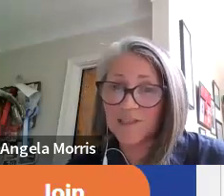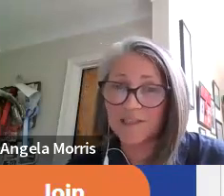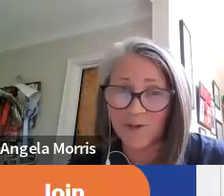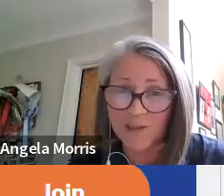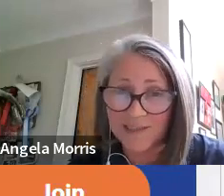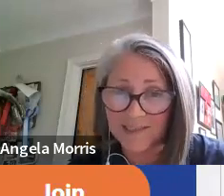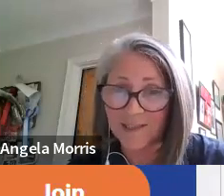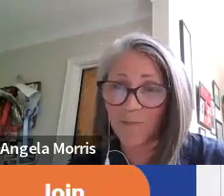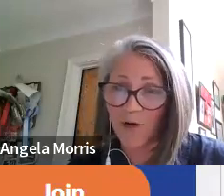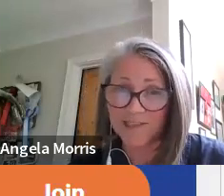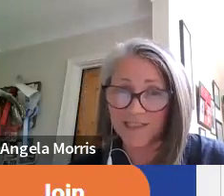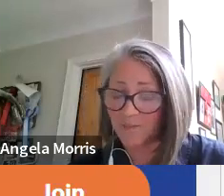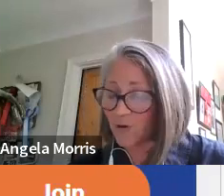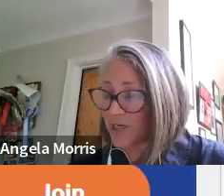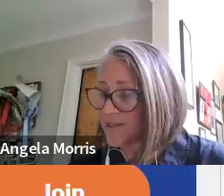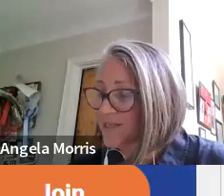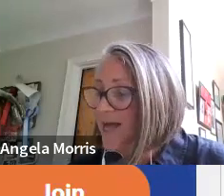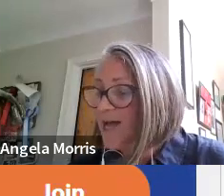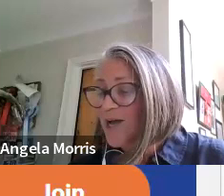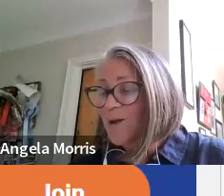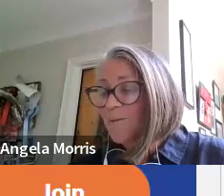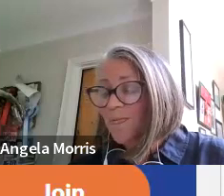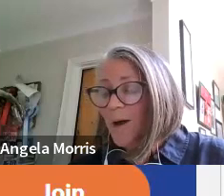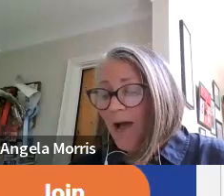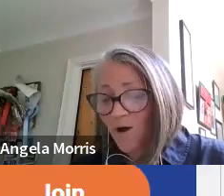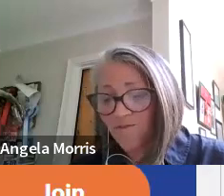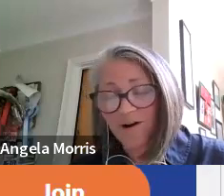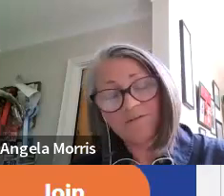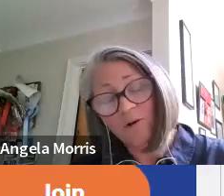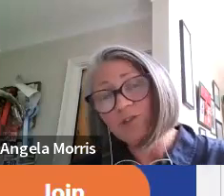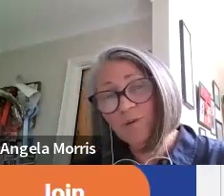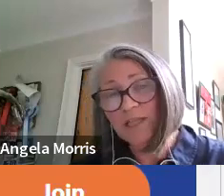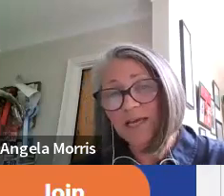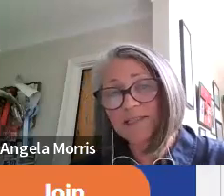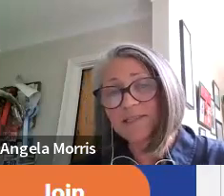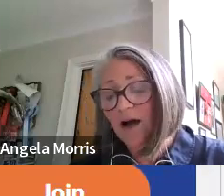that didn't even know it existed prior to this project! However, from doing this,